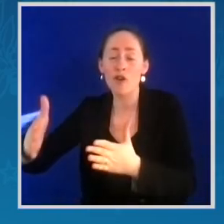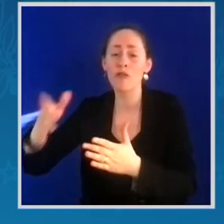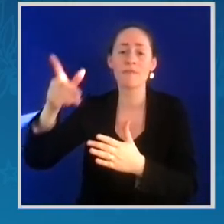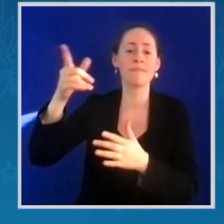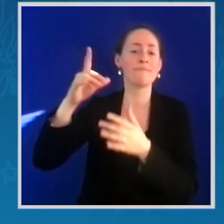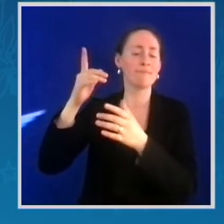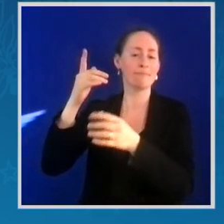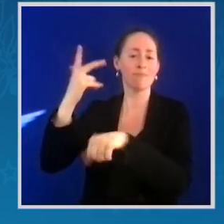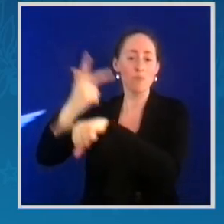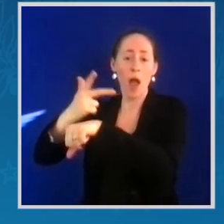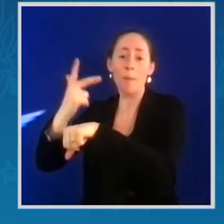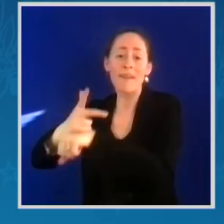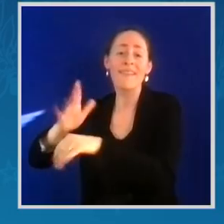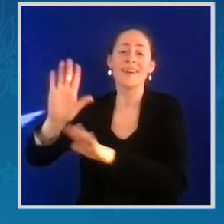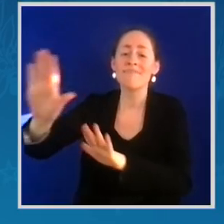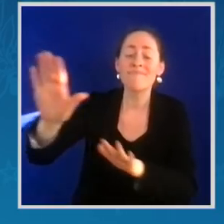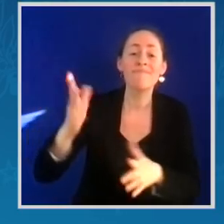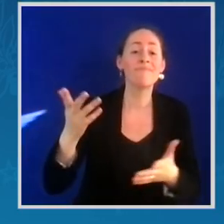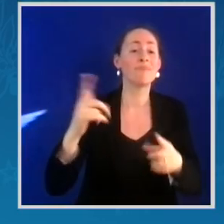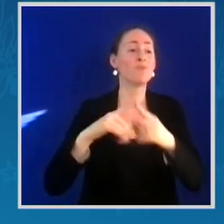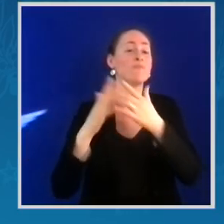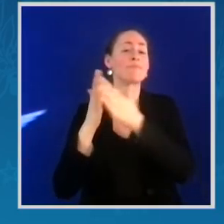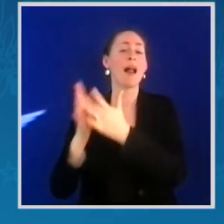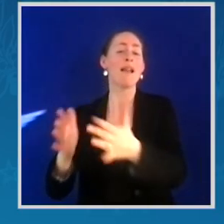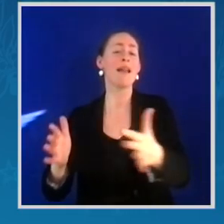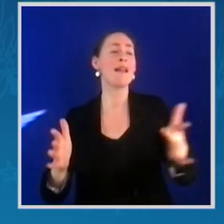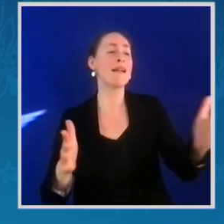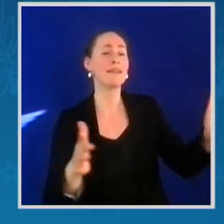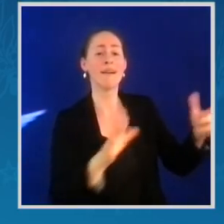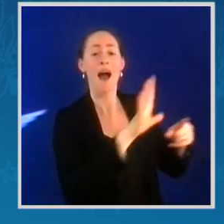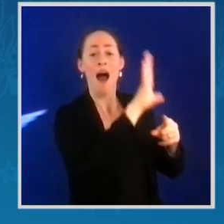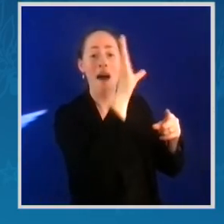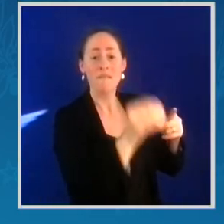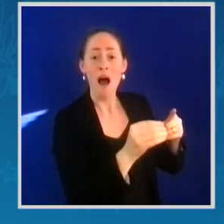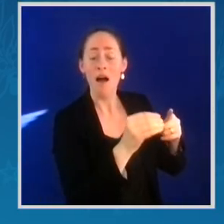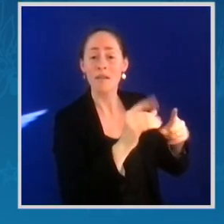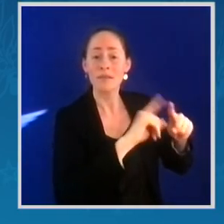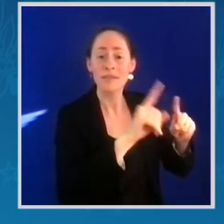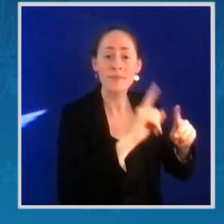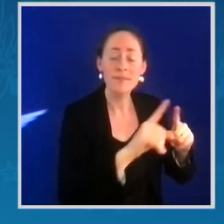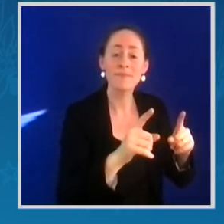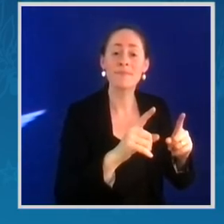to people who represent LGBTQ individuals who have been the subject of persecution.